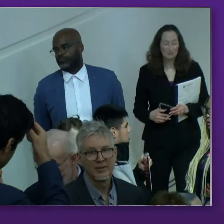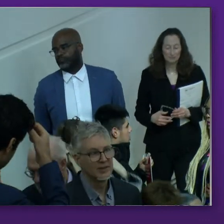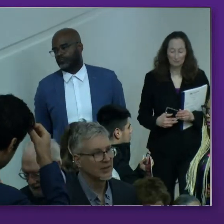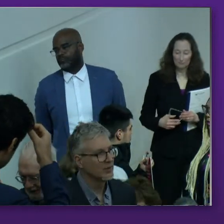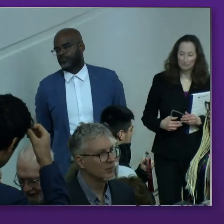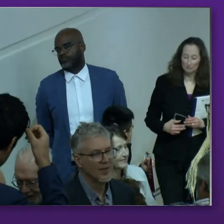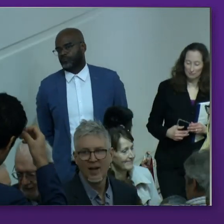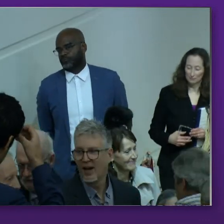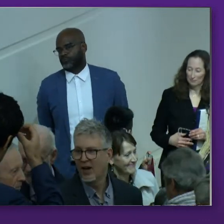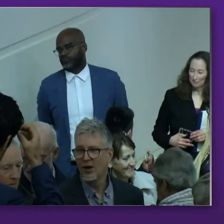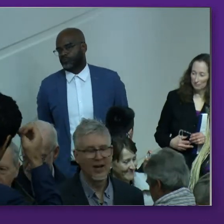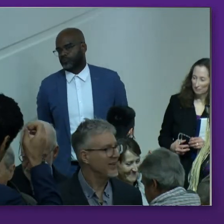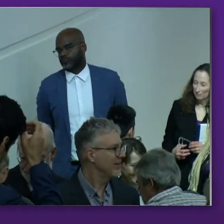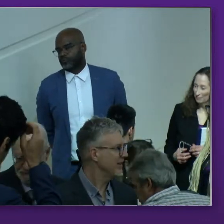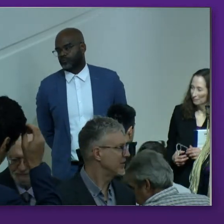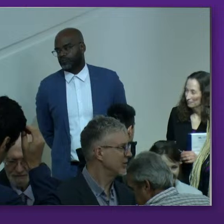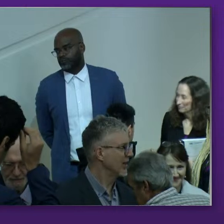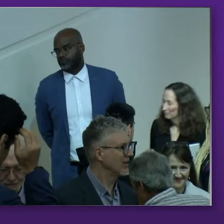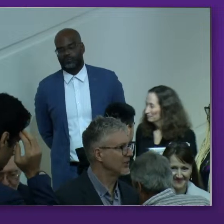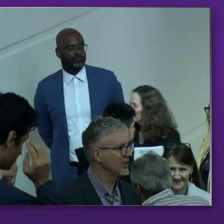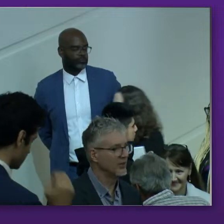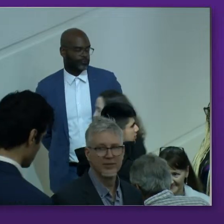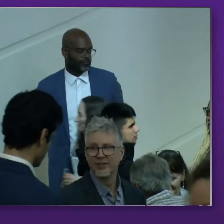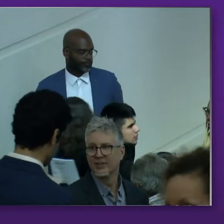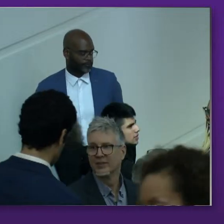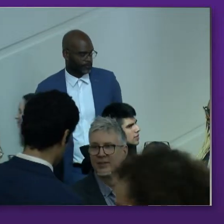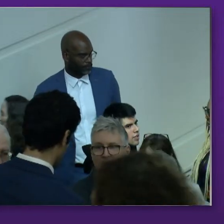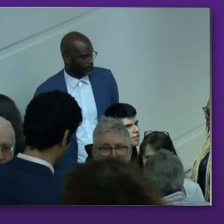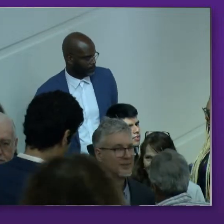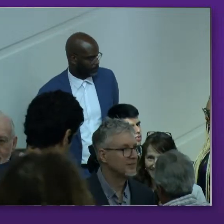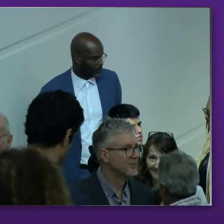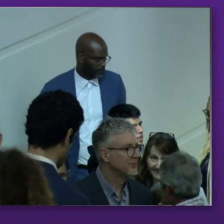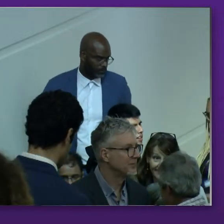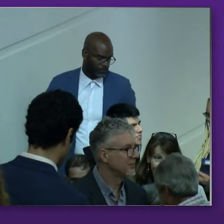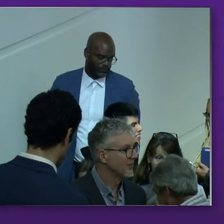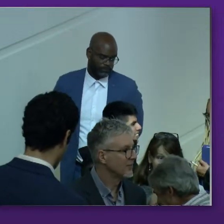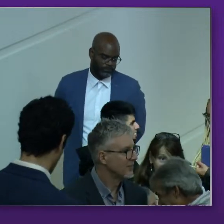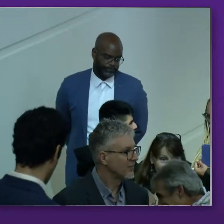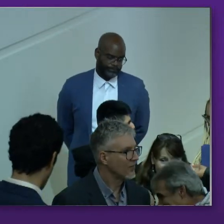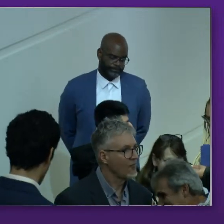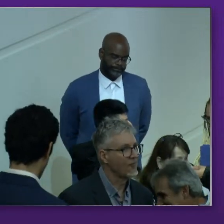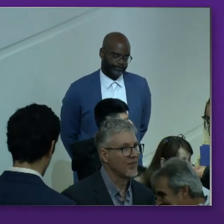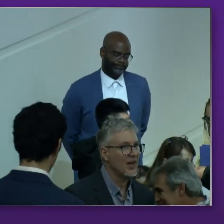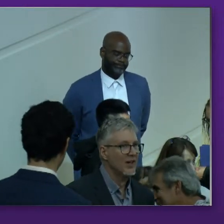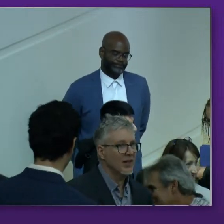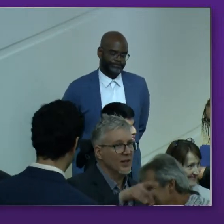INTERACTING IN CERTAIN WAYS SOME PEOPLE DON'T LIKE PUBLIC SPEAKING SOME PEOPLE DO NOT